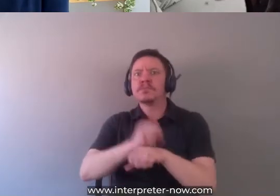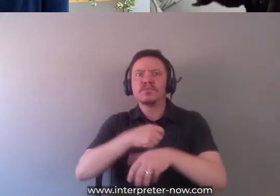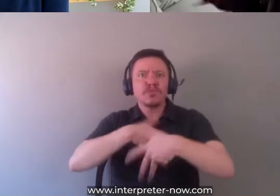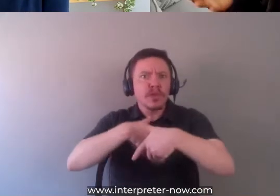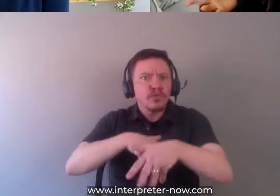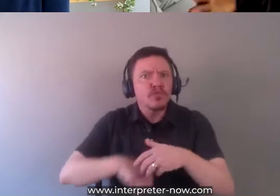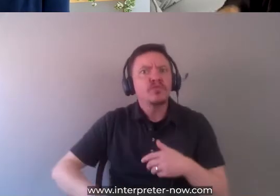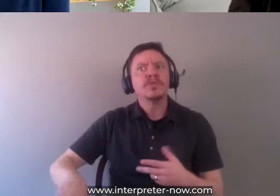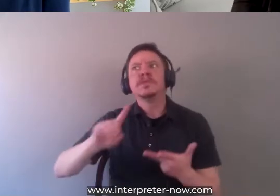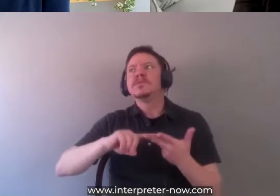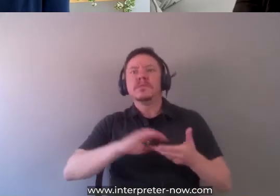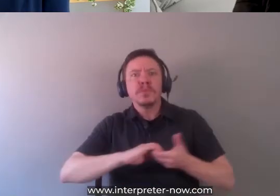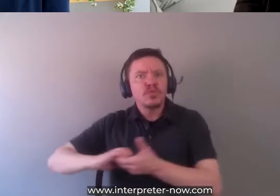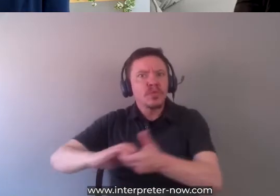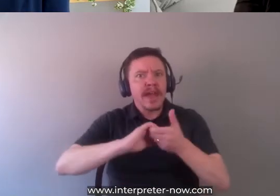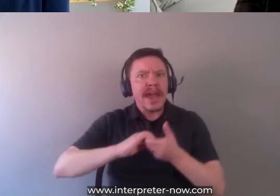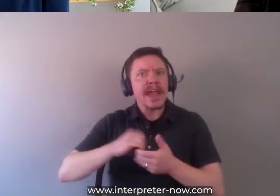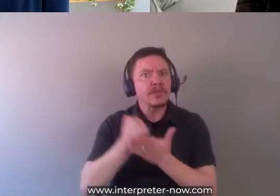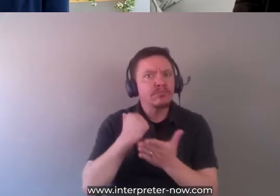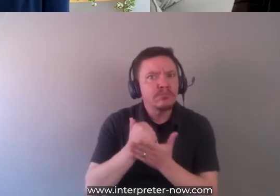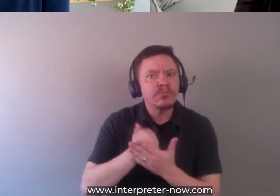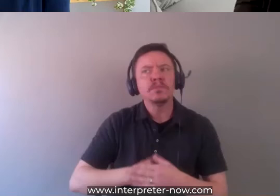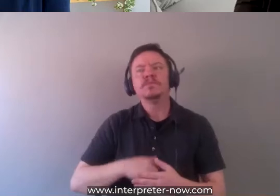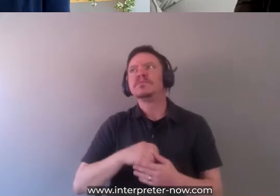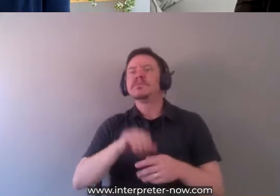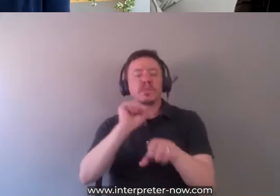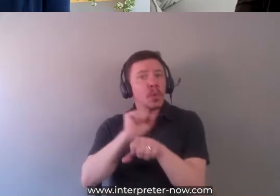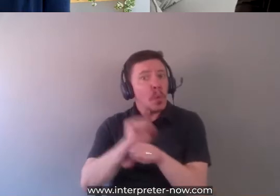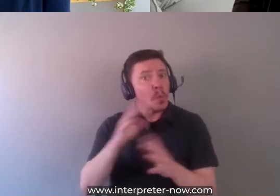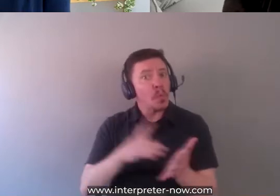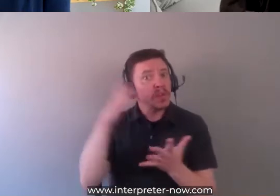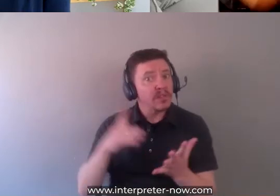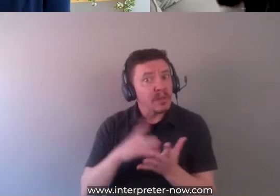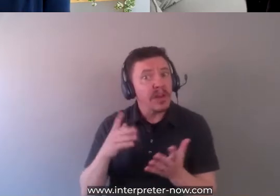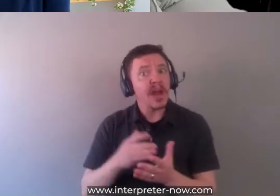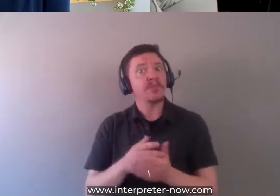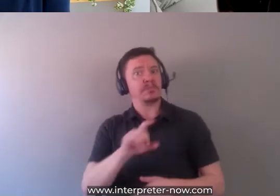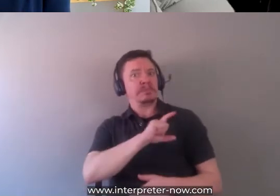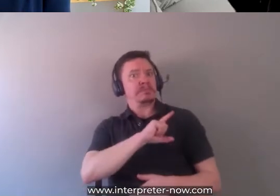doing mutual aid work, doing work that sometimes has been criminalized, and other times doing